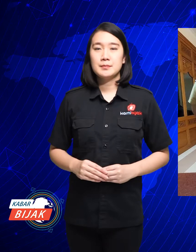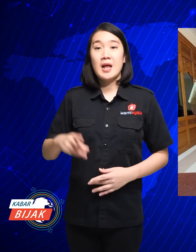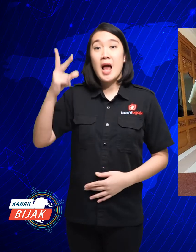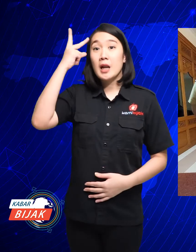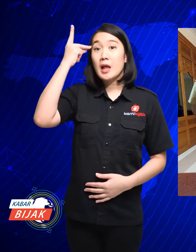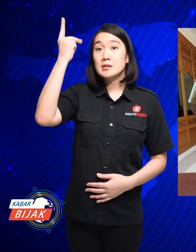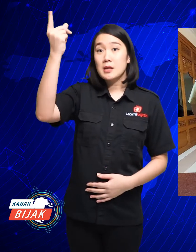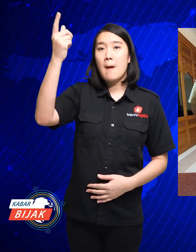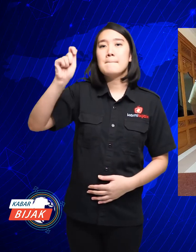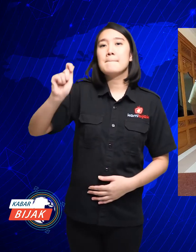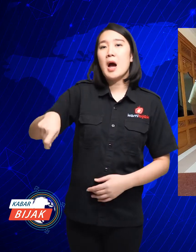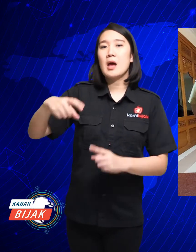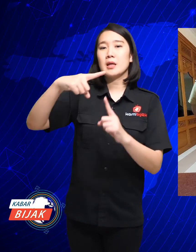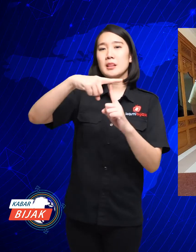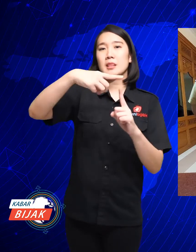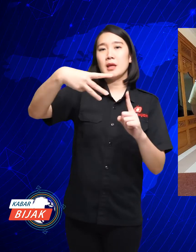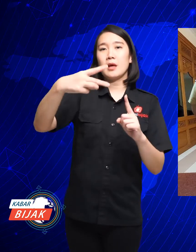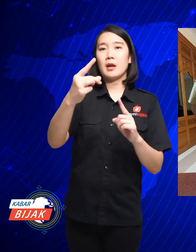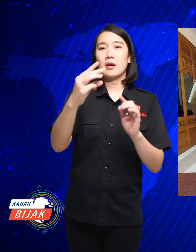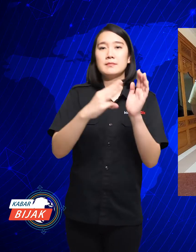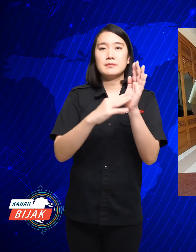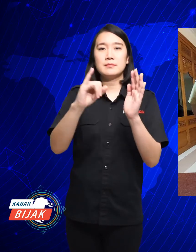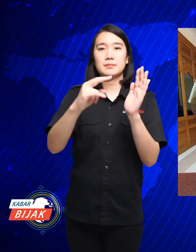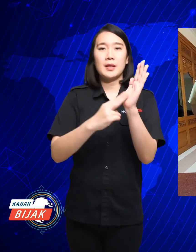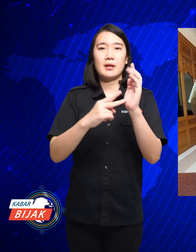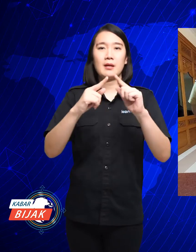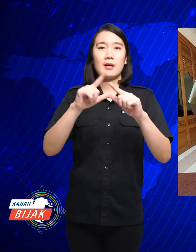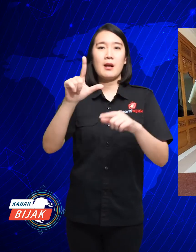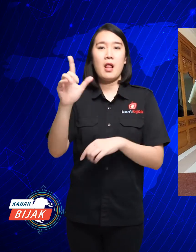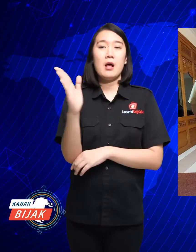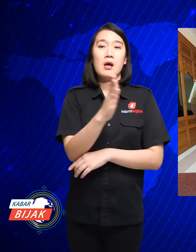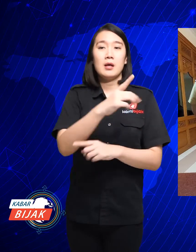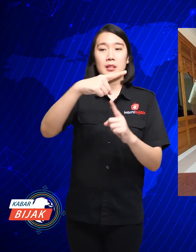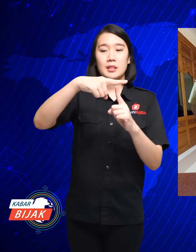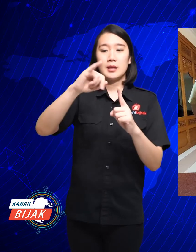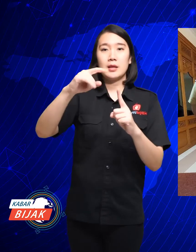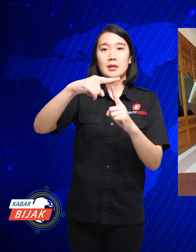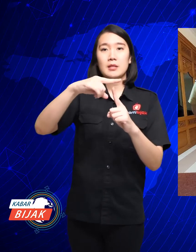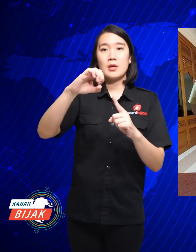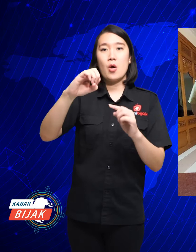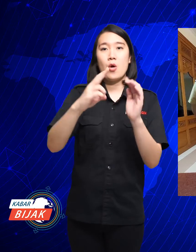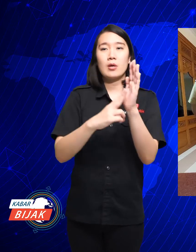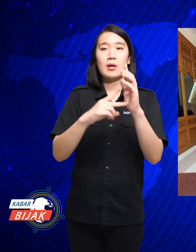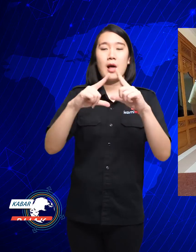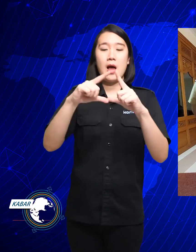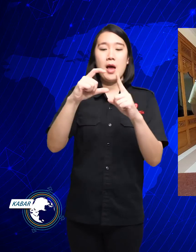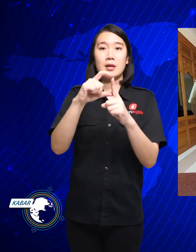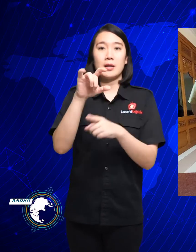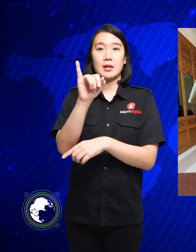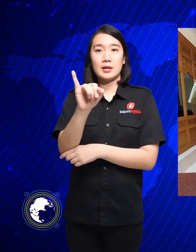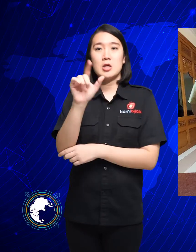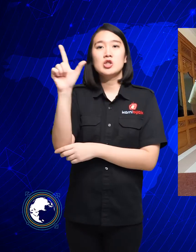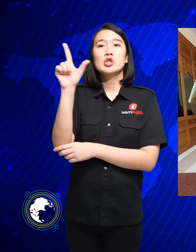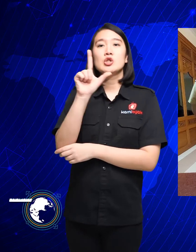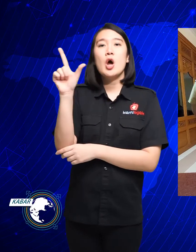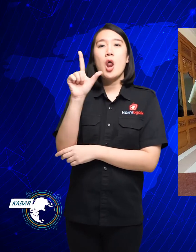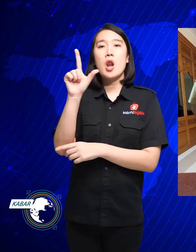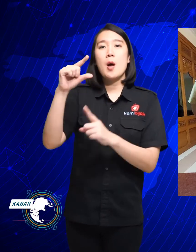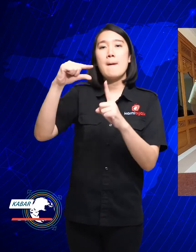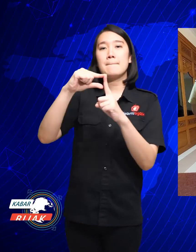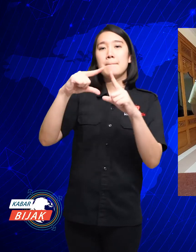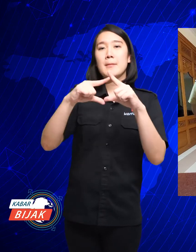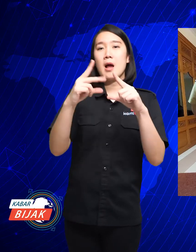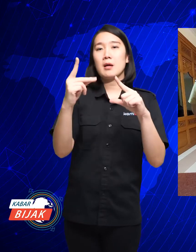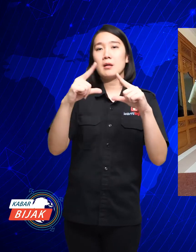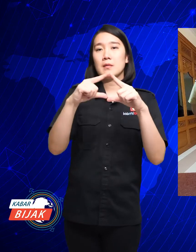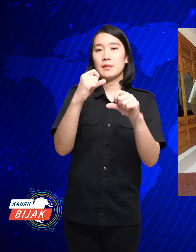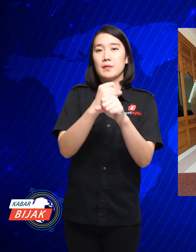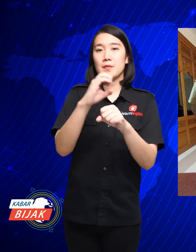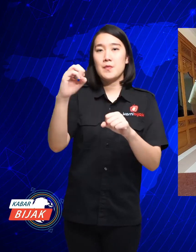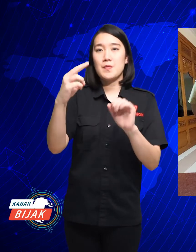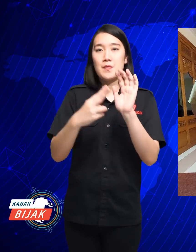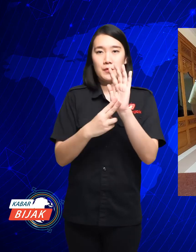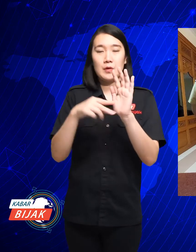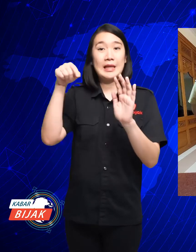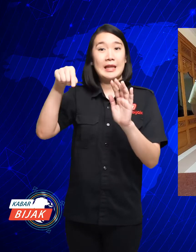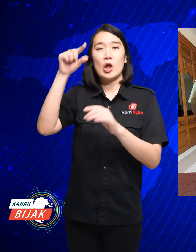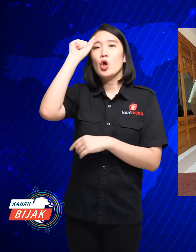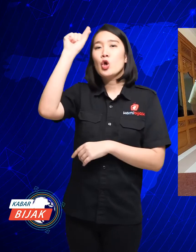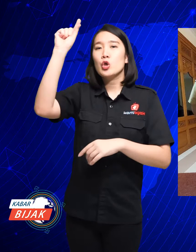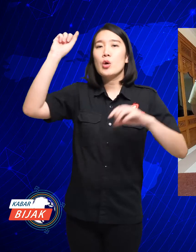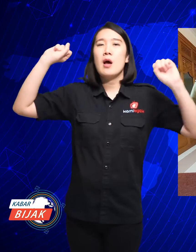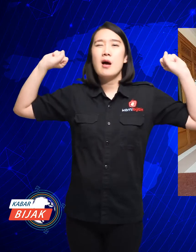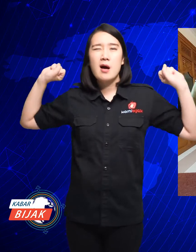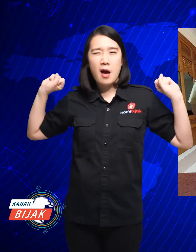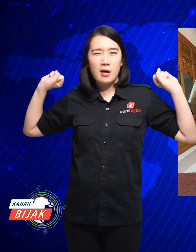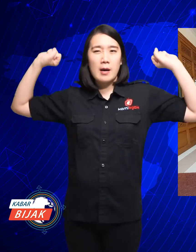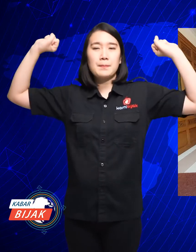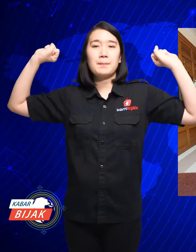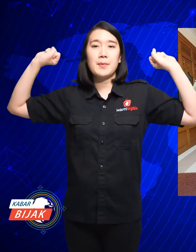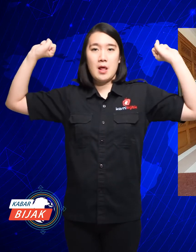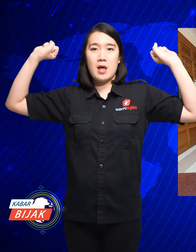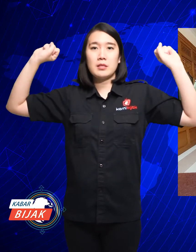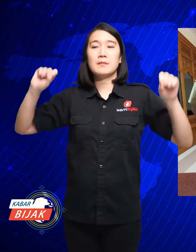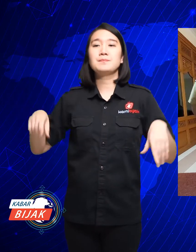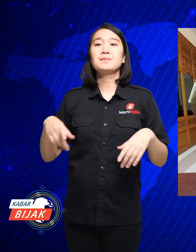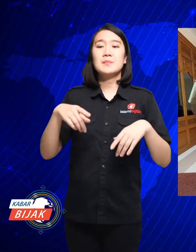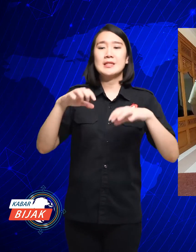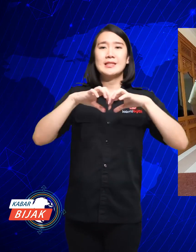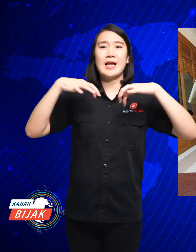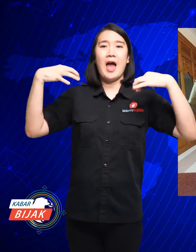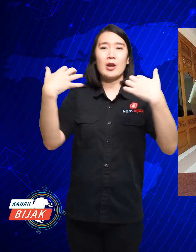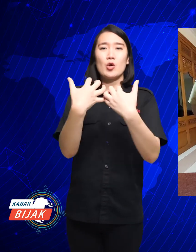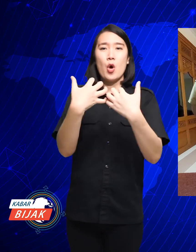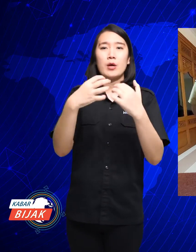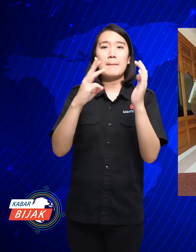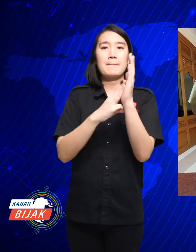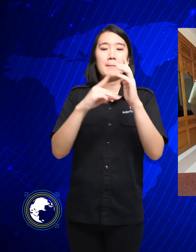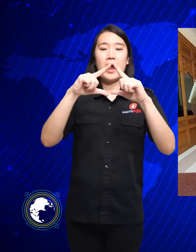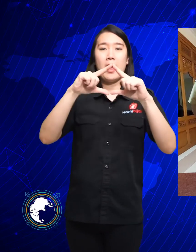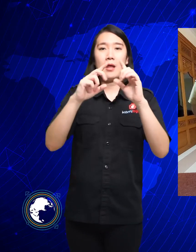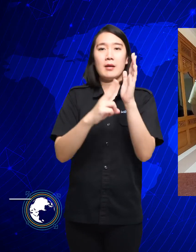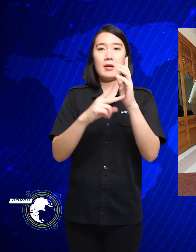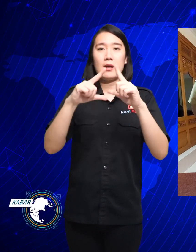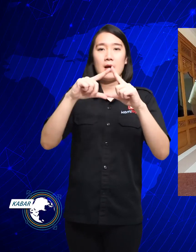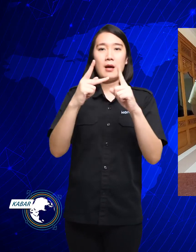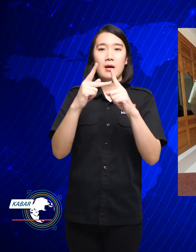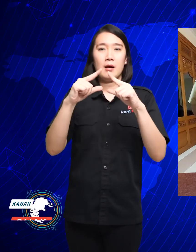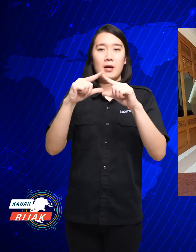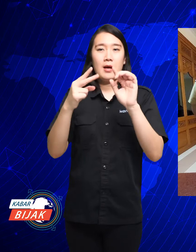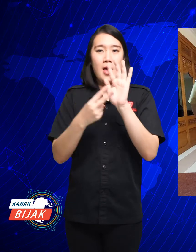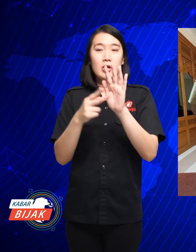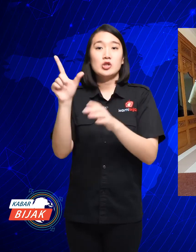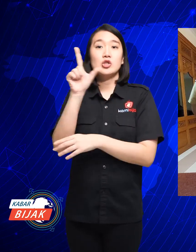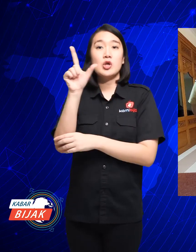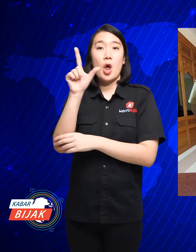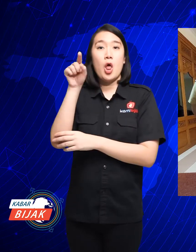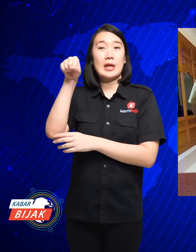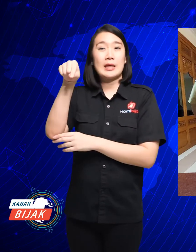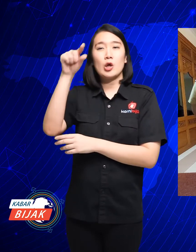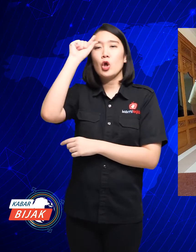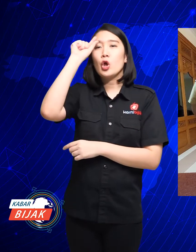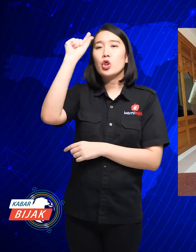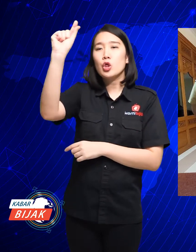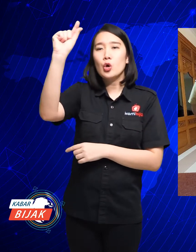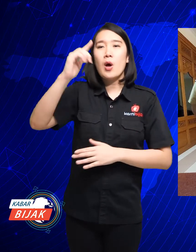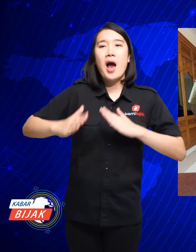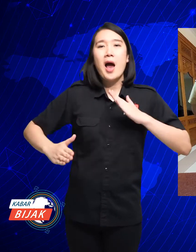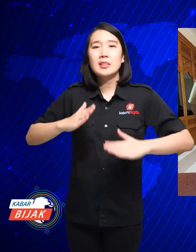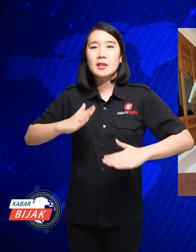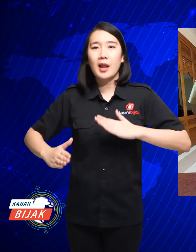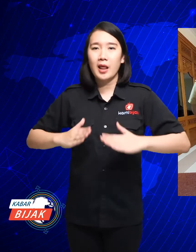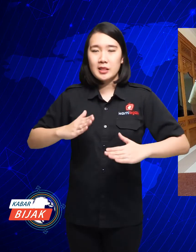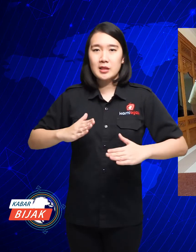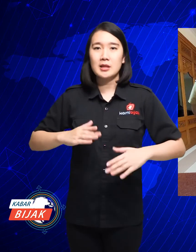Plan to use Titonadi Terminal, Solo Paragon for weight lifting, Manahan Solo Stadium for athletics,